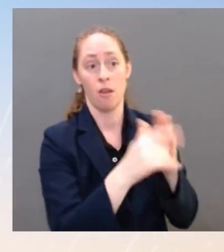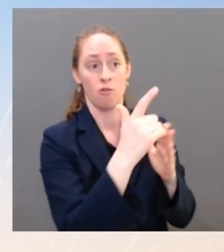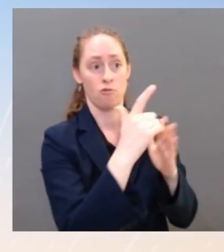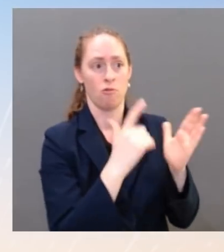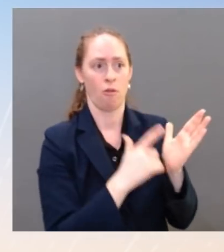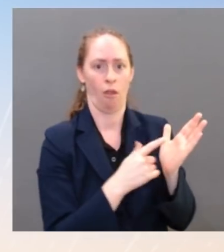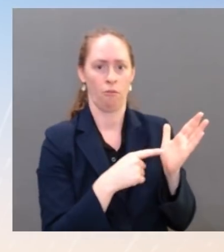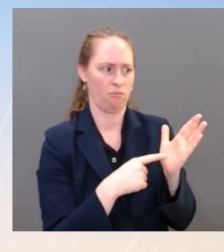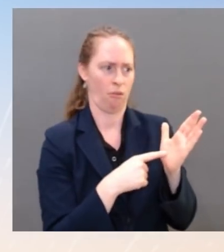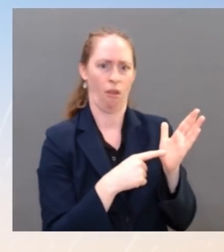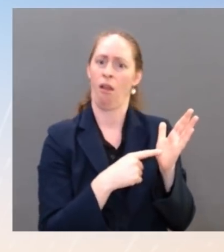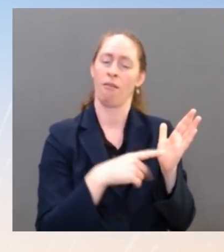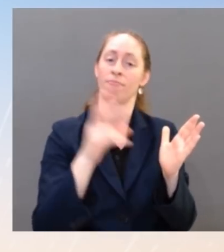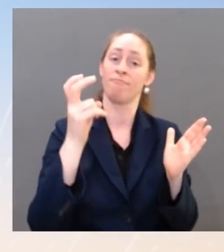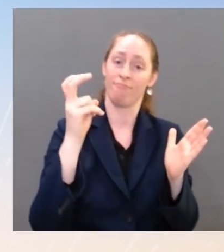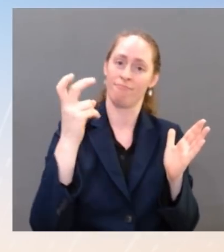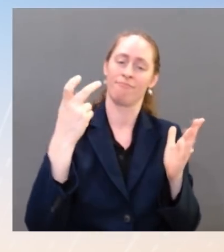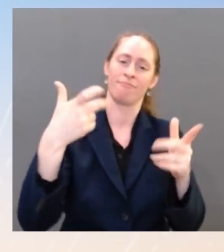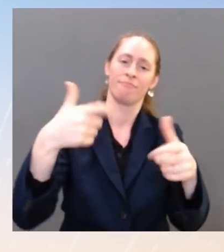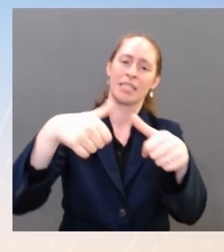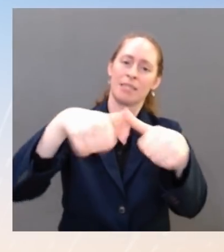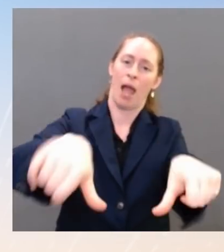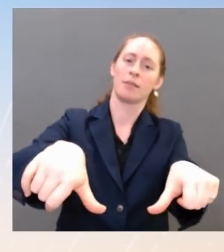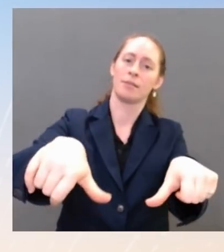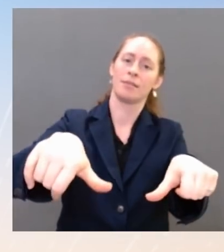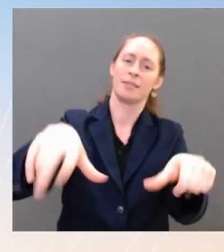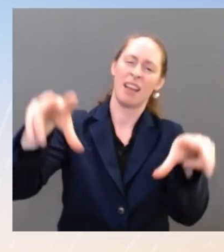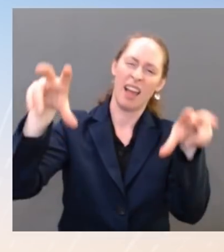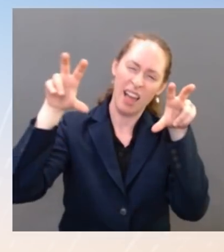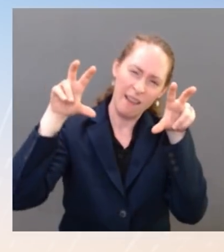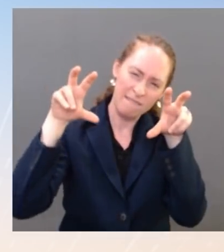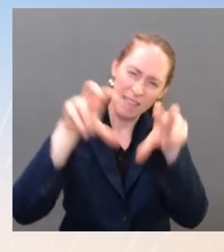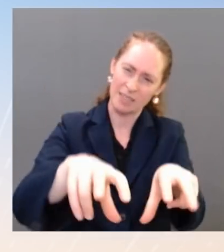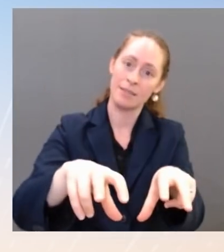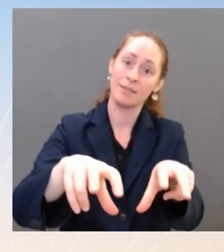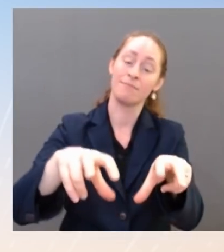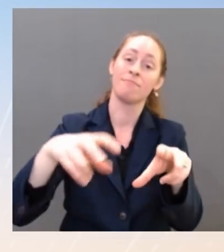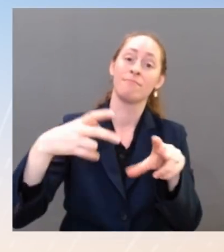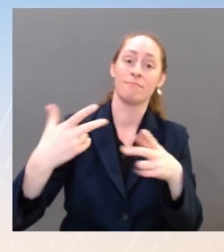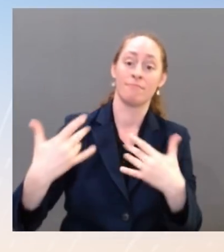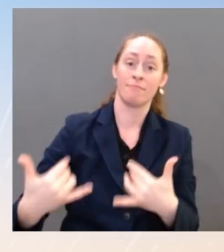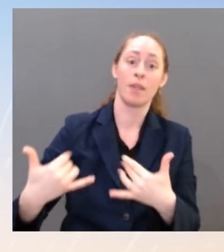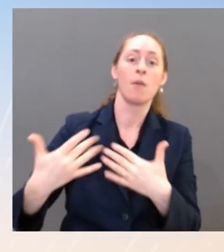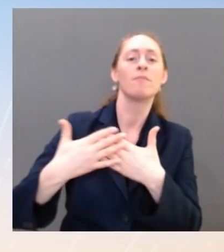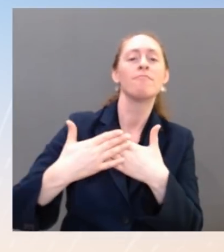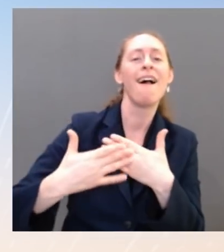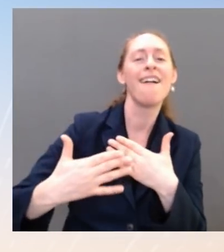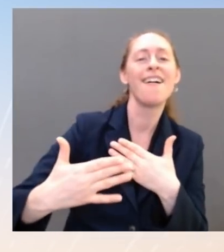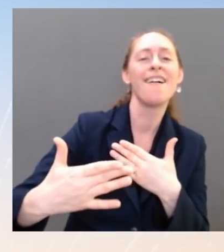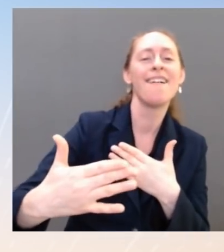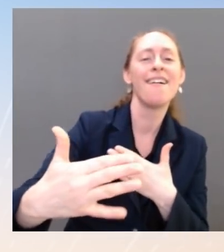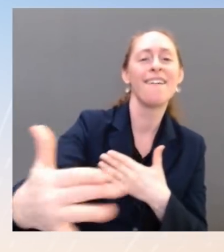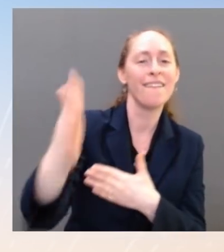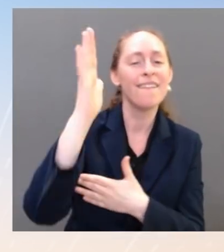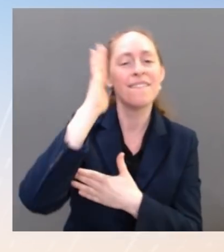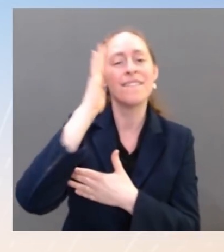in particular rural and indigenous communities, have clean air, drinkable water, balanced ecosystems